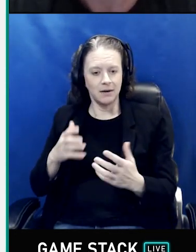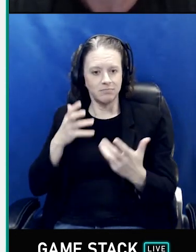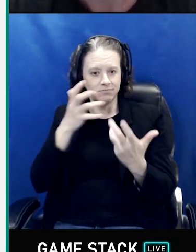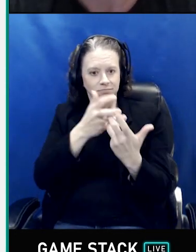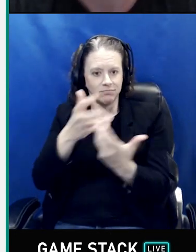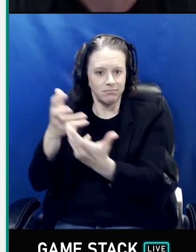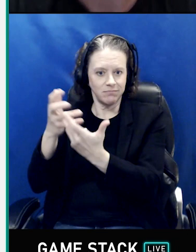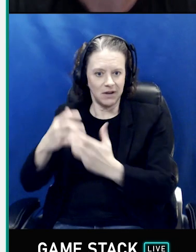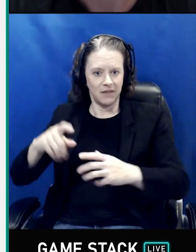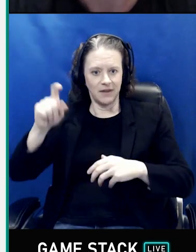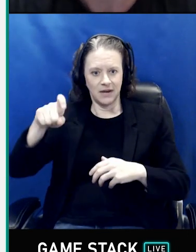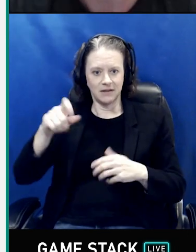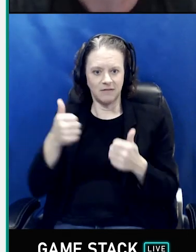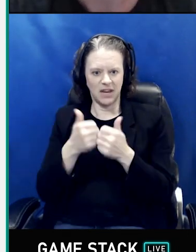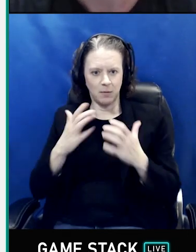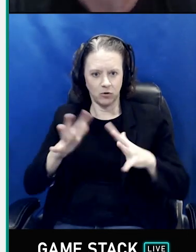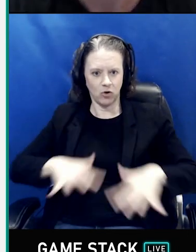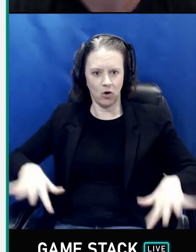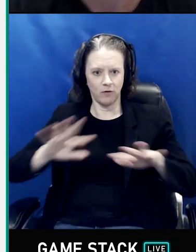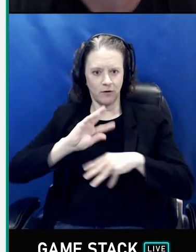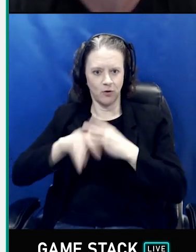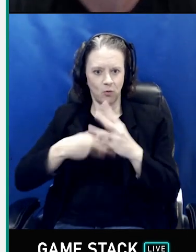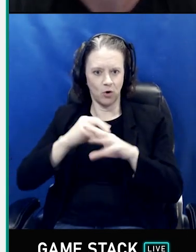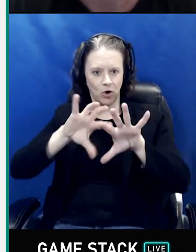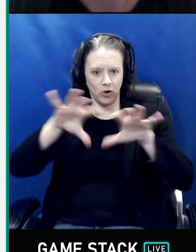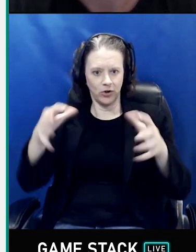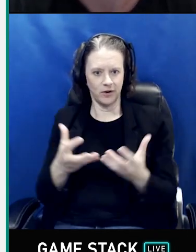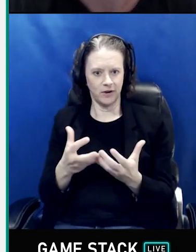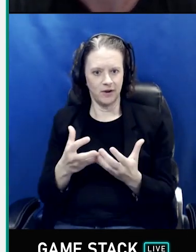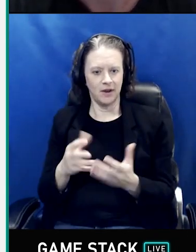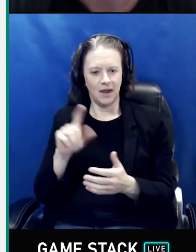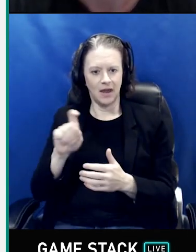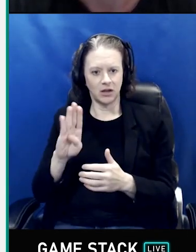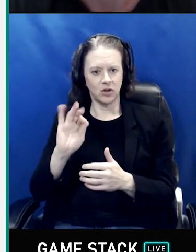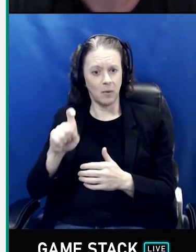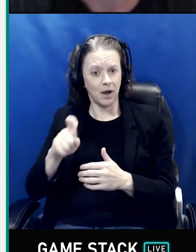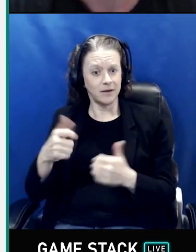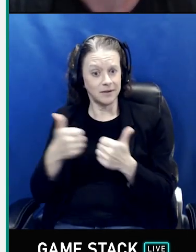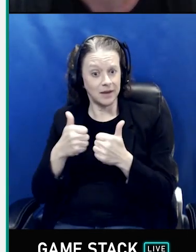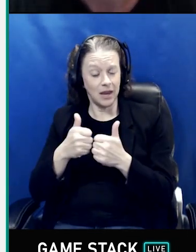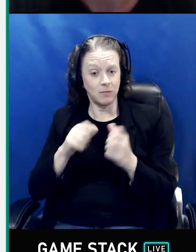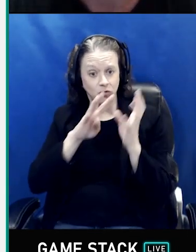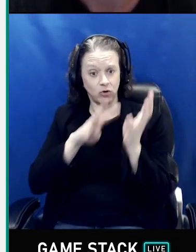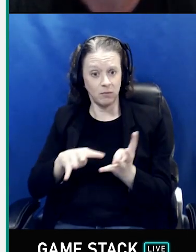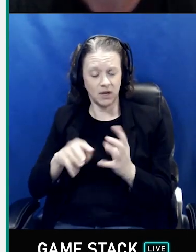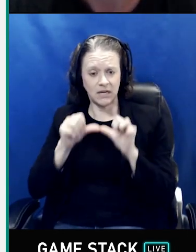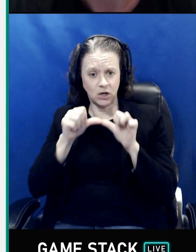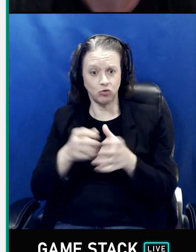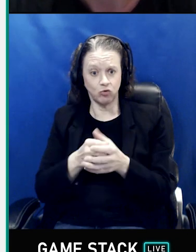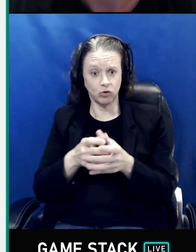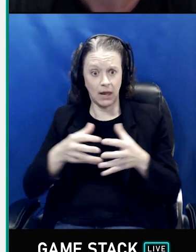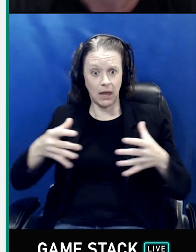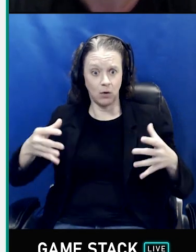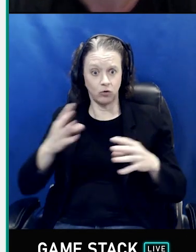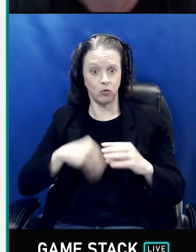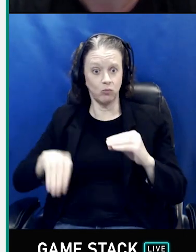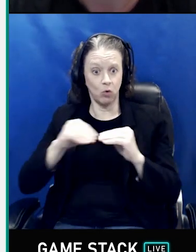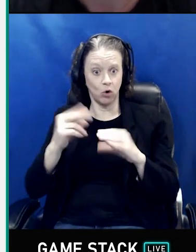Xbox Game Streaming is continuing to scale out to more users all over the world, and we want to take